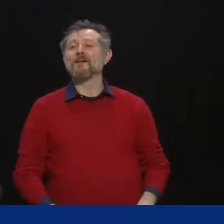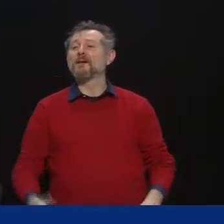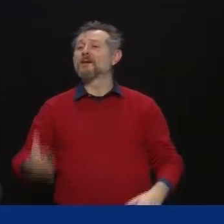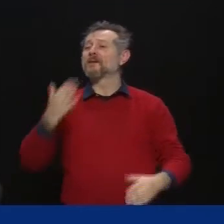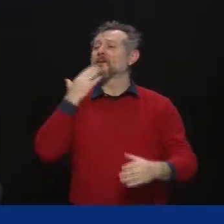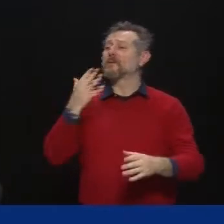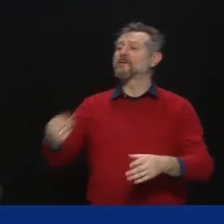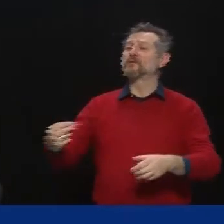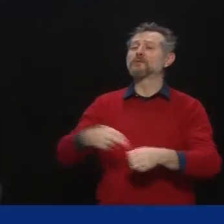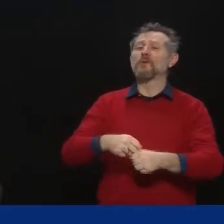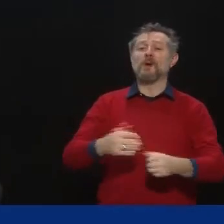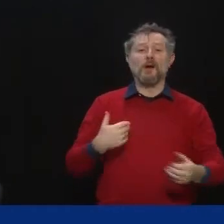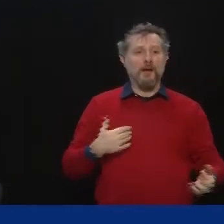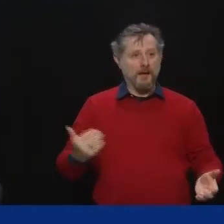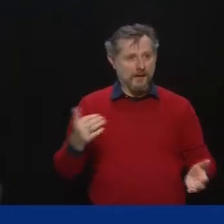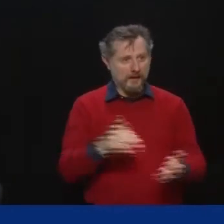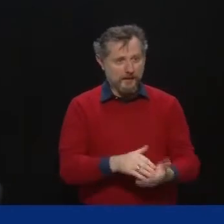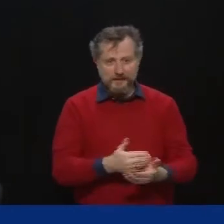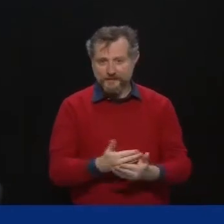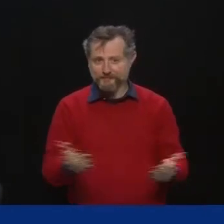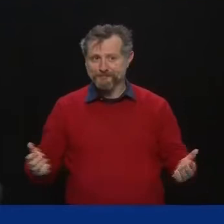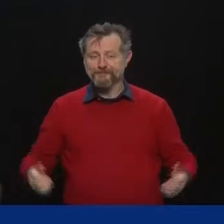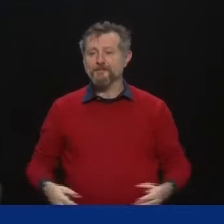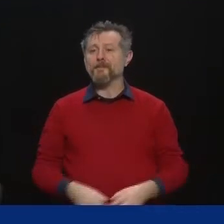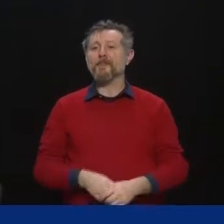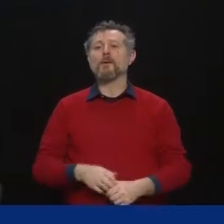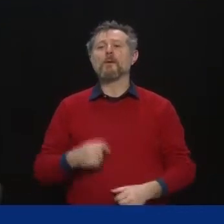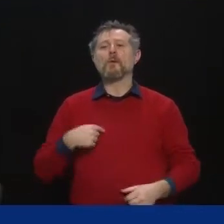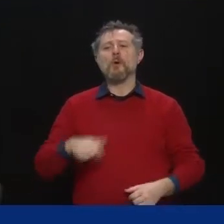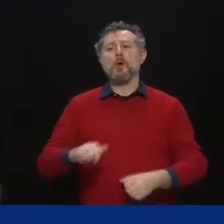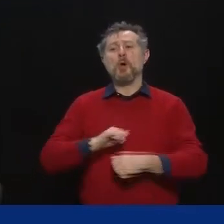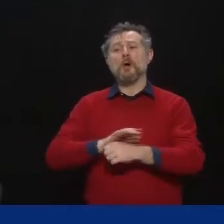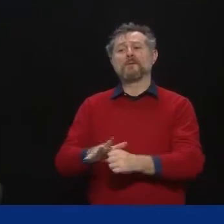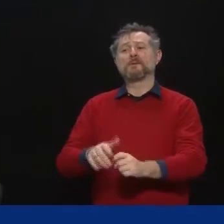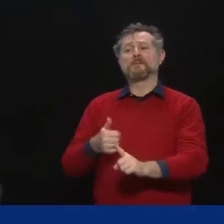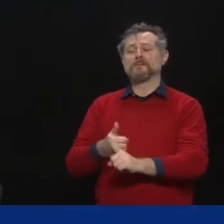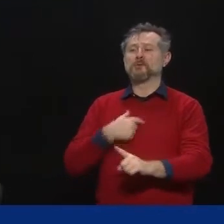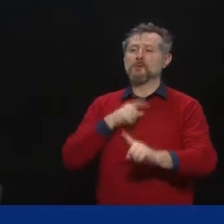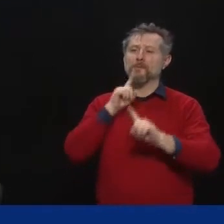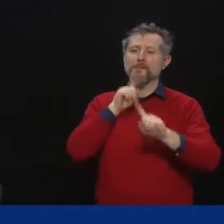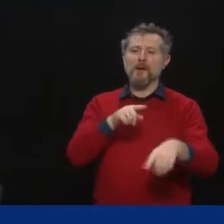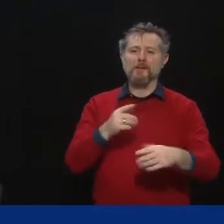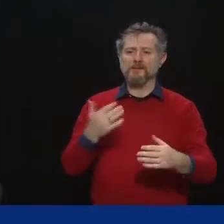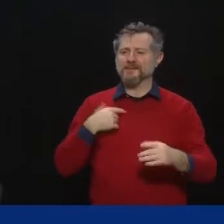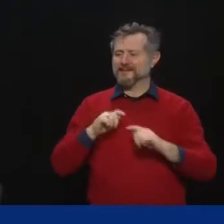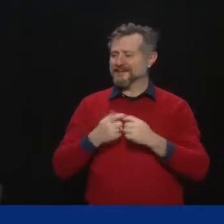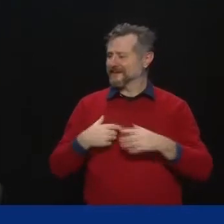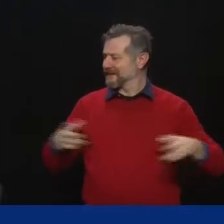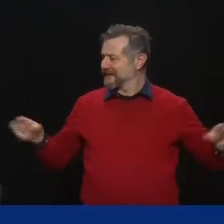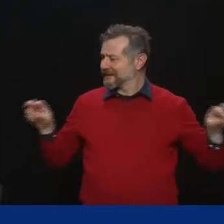ALL RIGHT. WE HAVE OUR PROTOCOLS IN PLACE. ARE WE ALL SET?